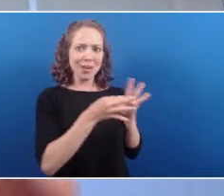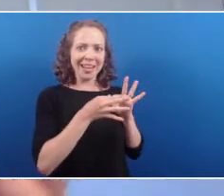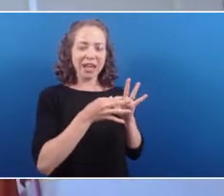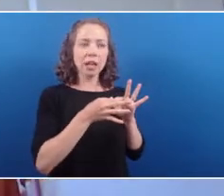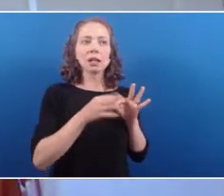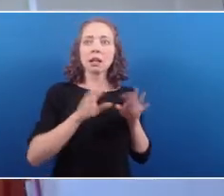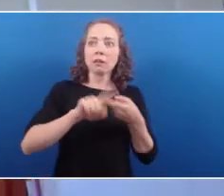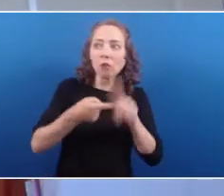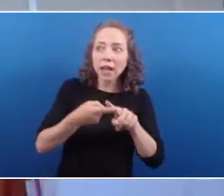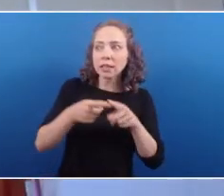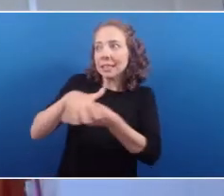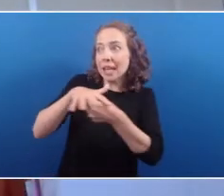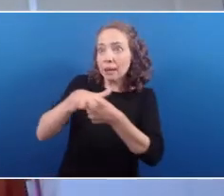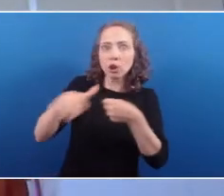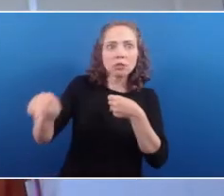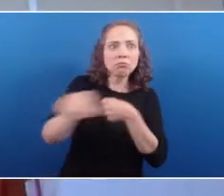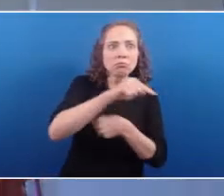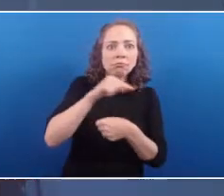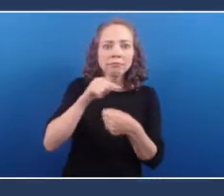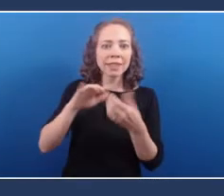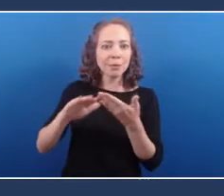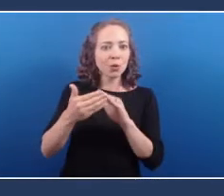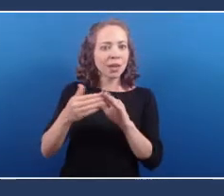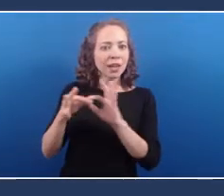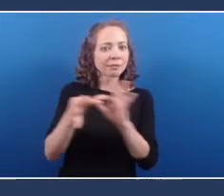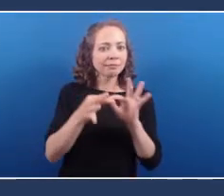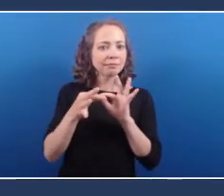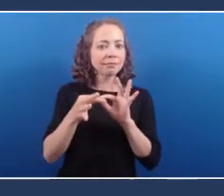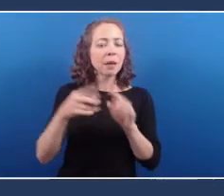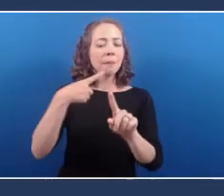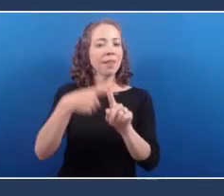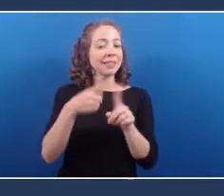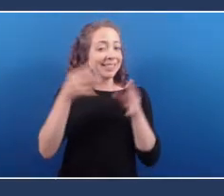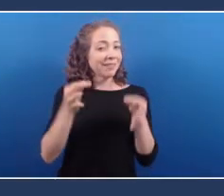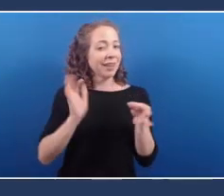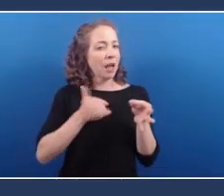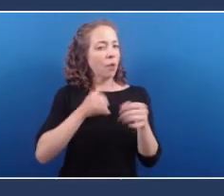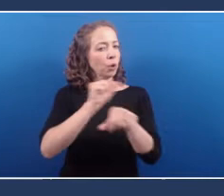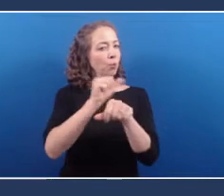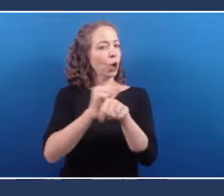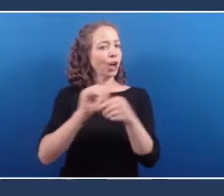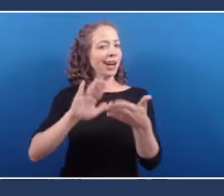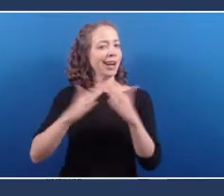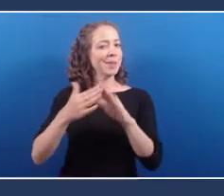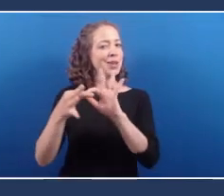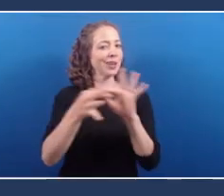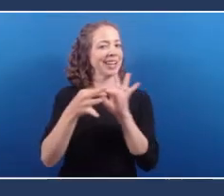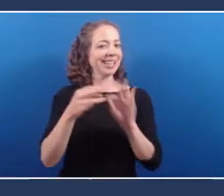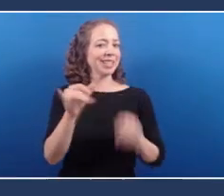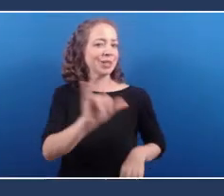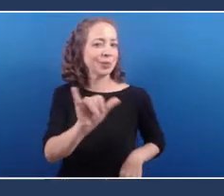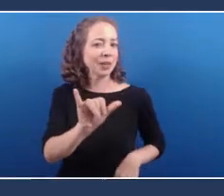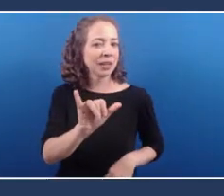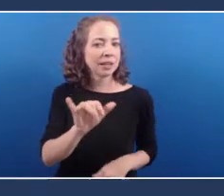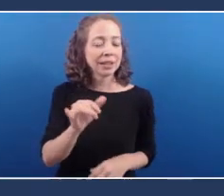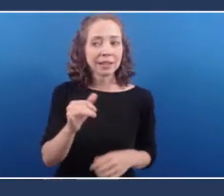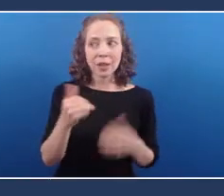and neighborhoods, and certainly the work communities that we have. And so, increasingly technology is allowing us to have that kind